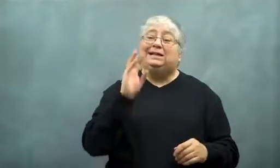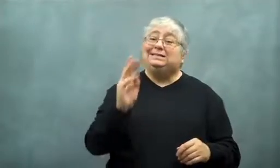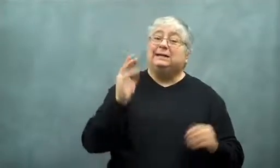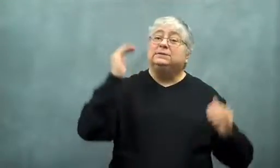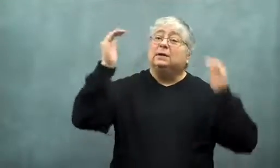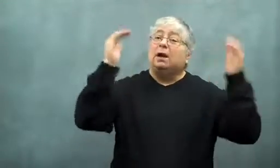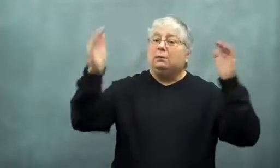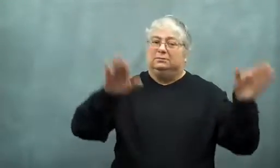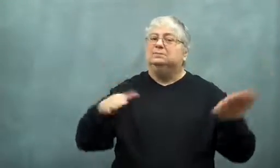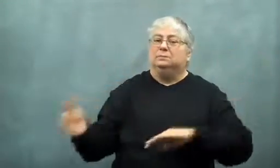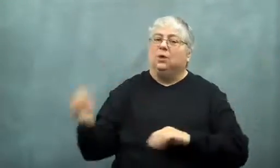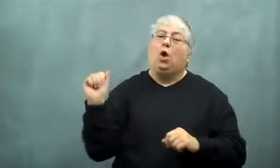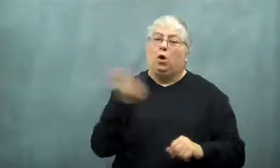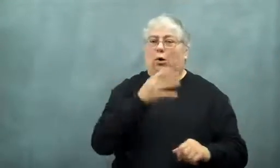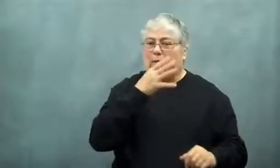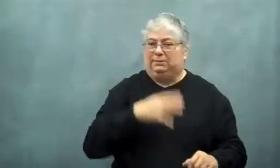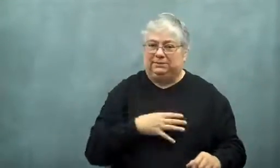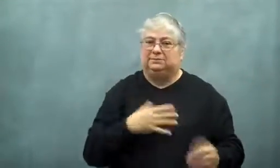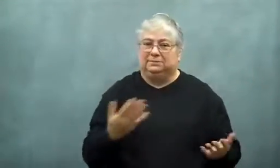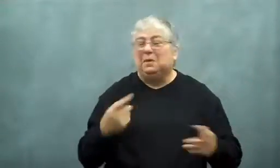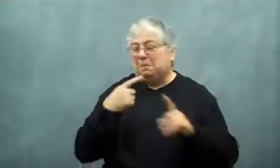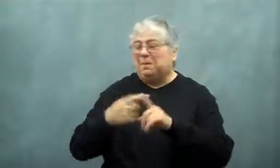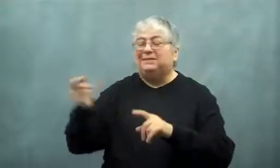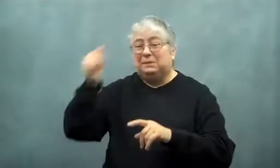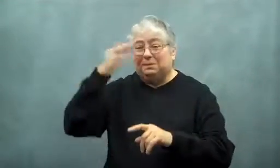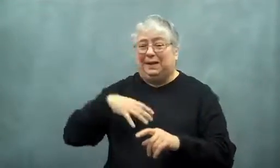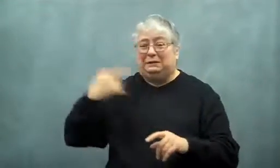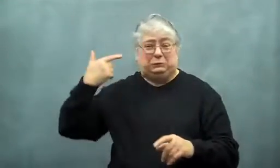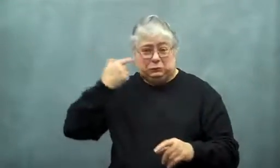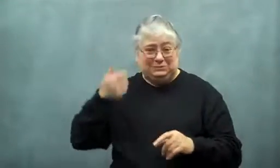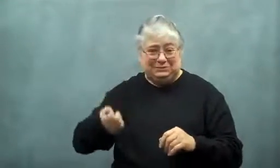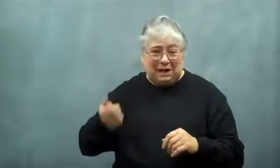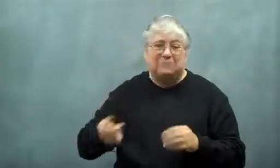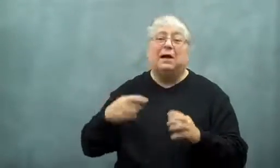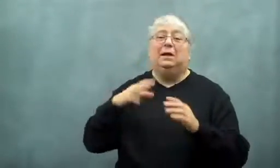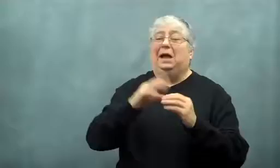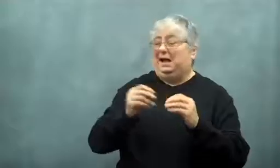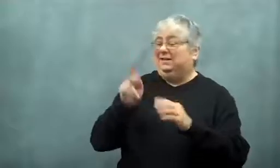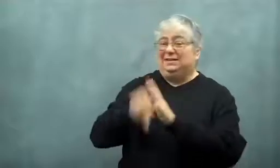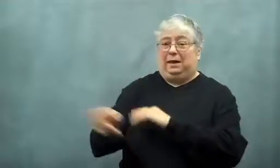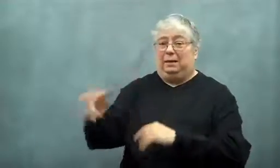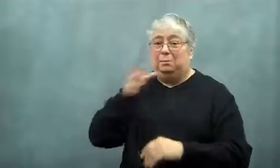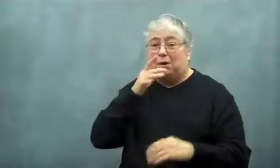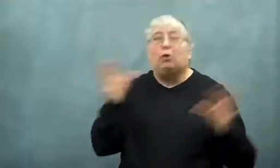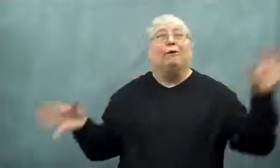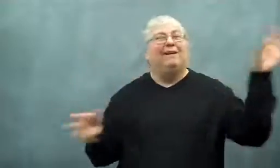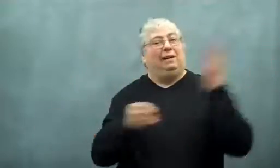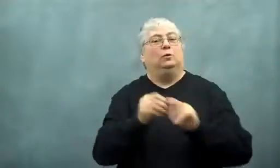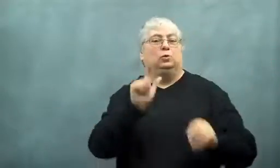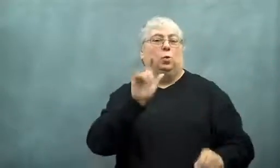Six adults, all women, were also killed.